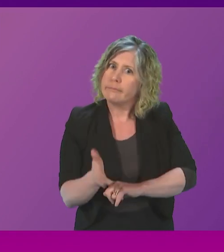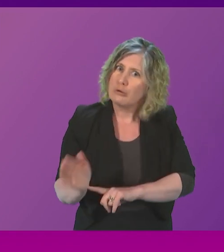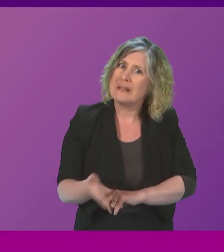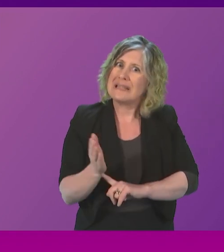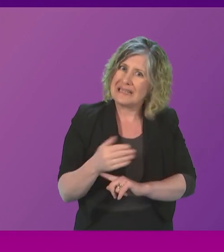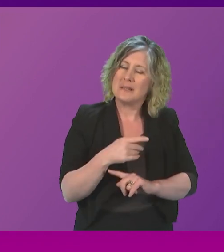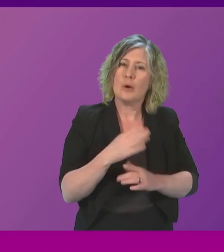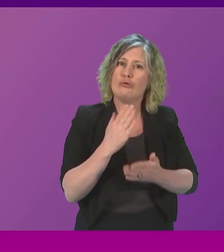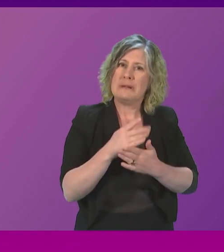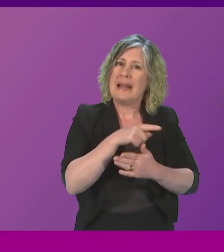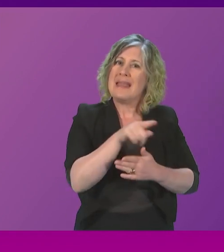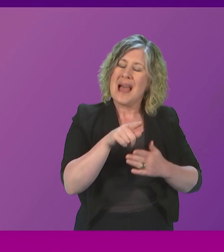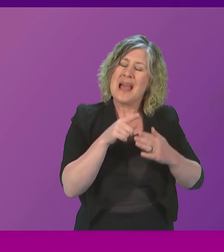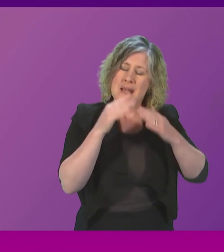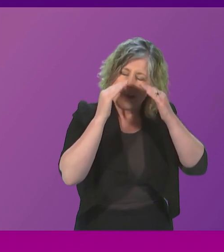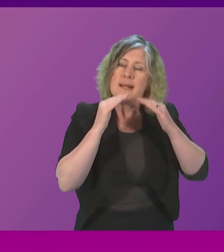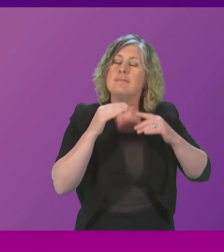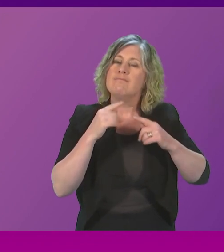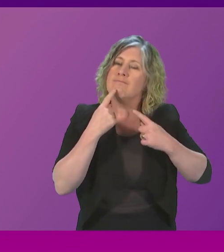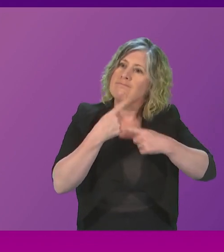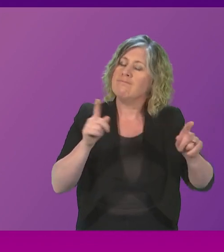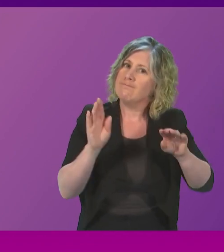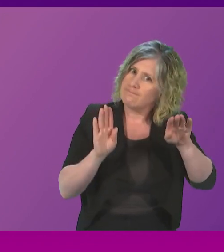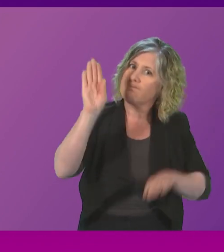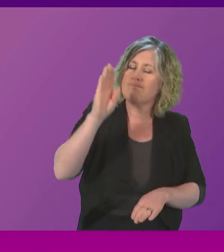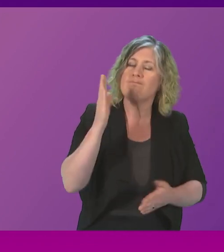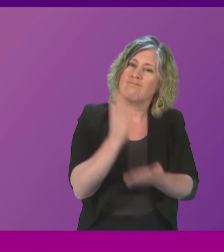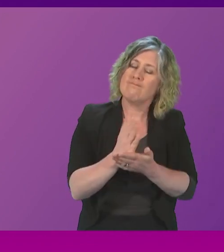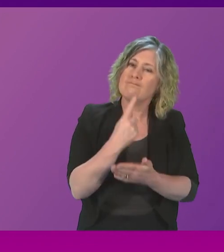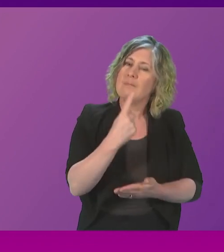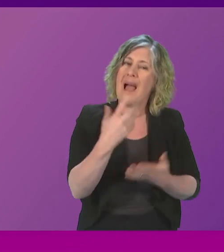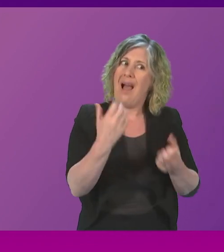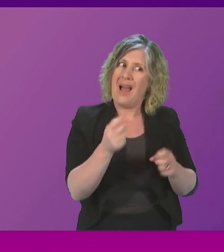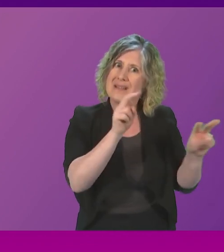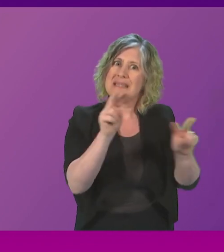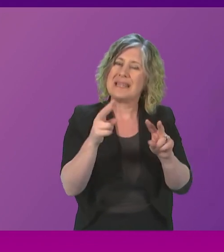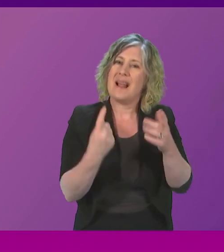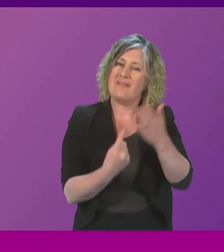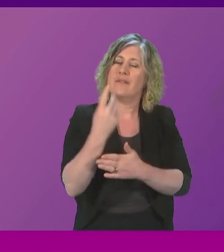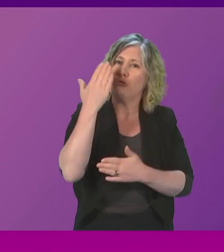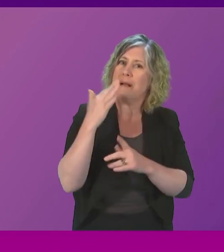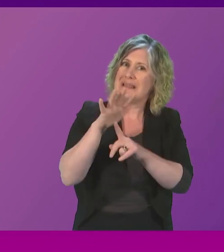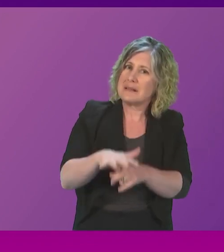above the parapet to talk about racism, which is not an easy thing to do—they did that at much personal as well as professional cost.